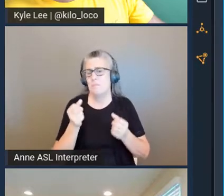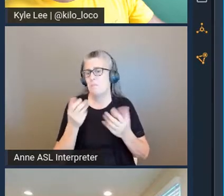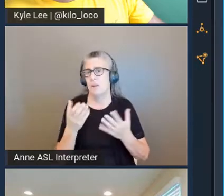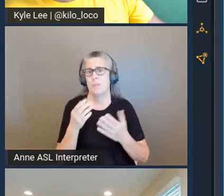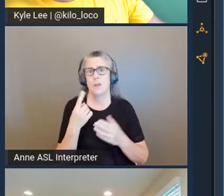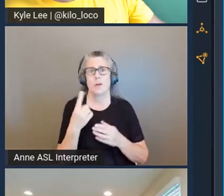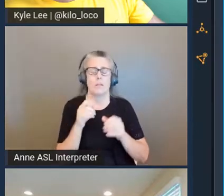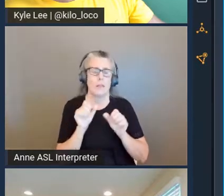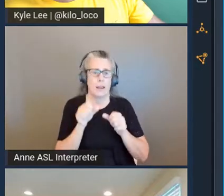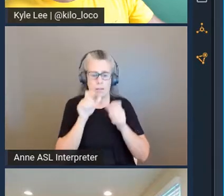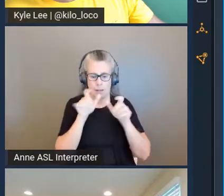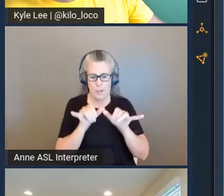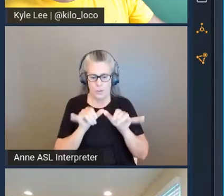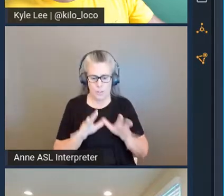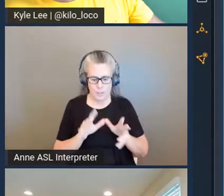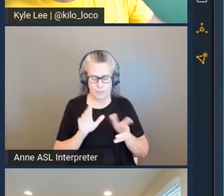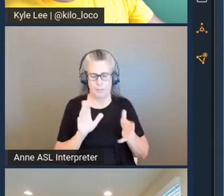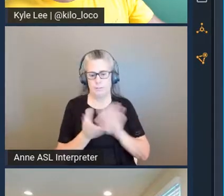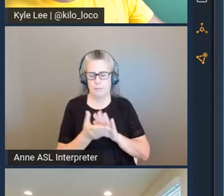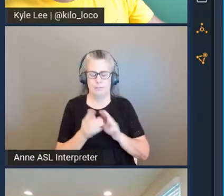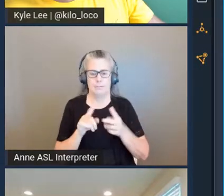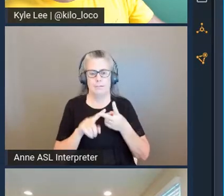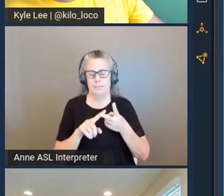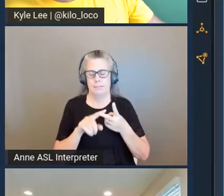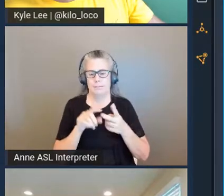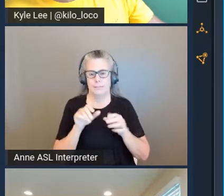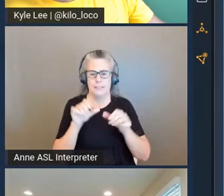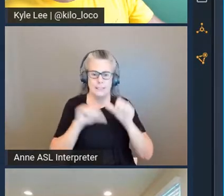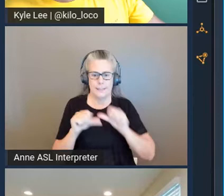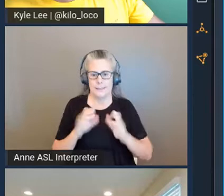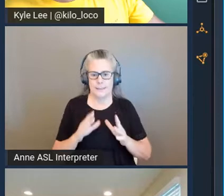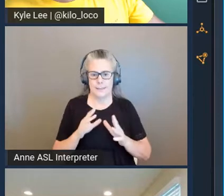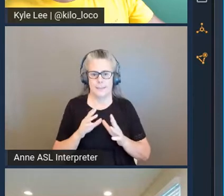They can wear the hat of a data scientist, and hopping between multiple tools